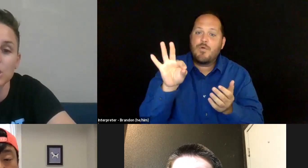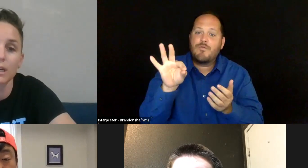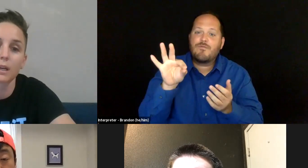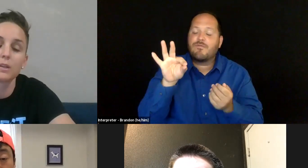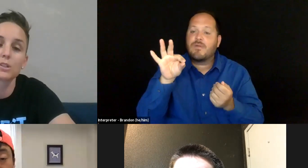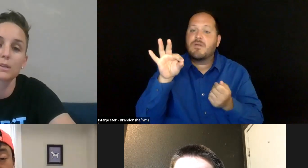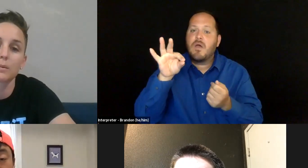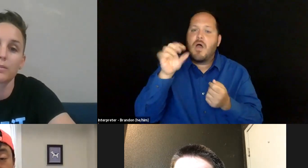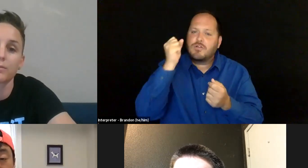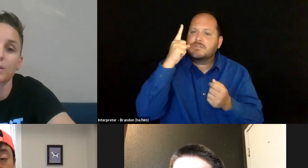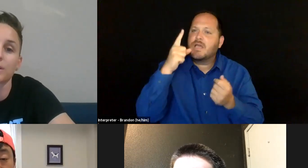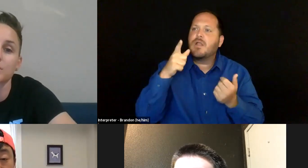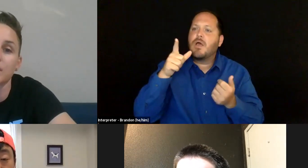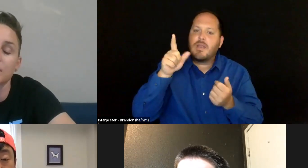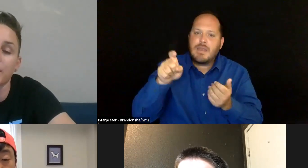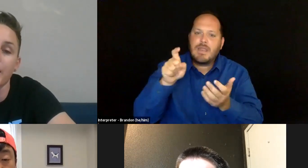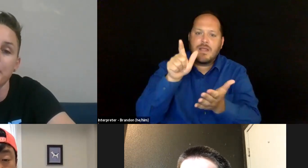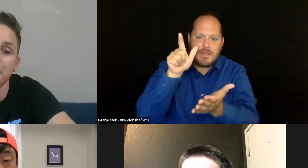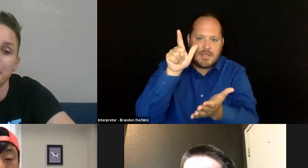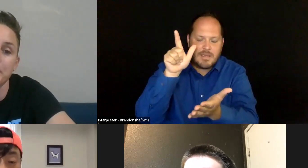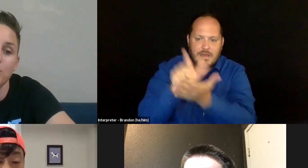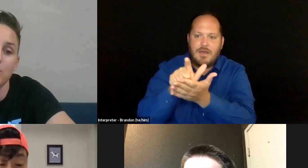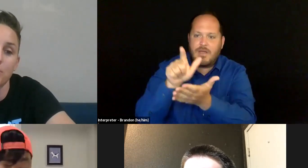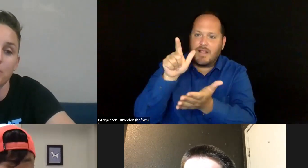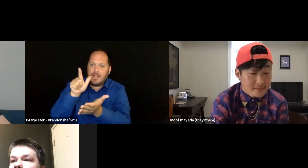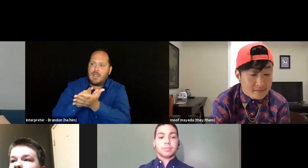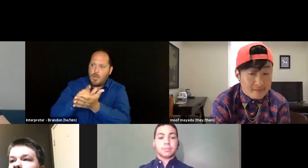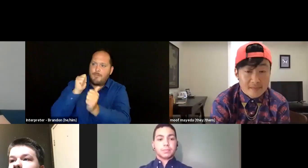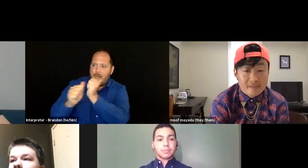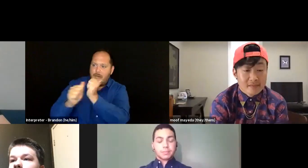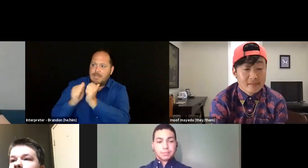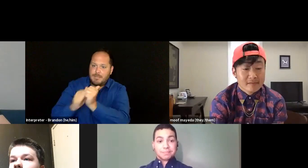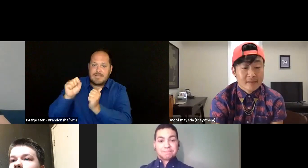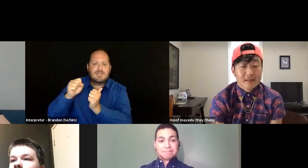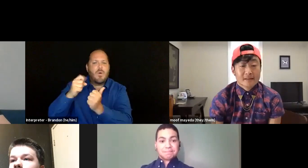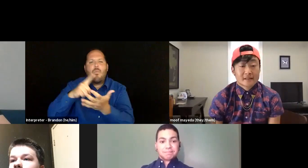then we'd have equality. But the truth is that many of us know that the whole system itself is broken.